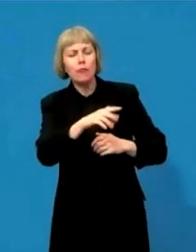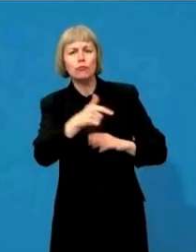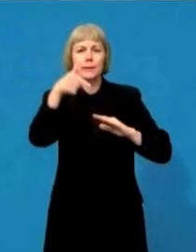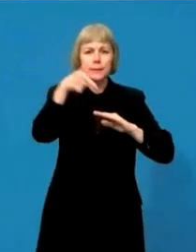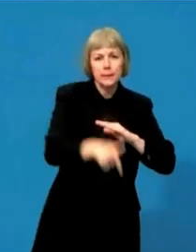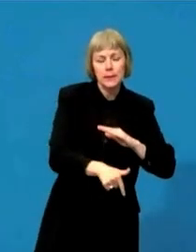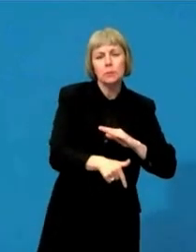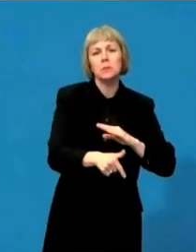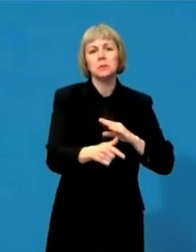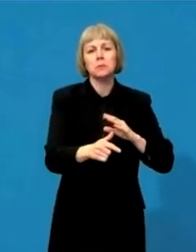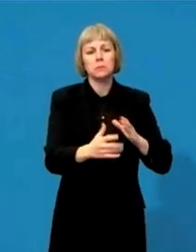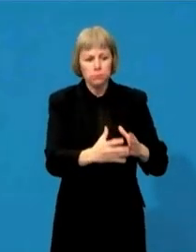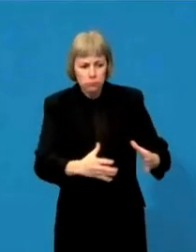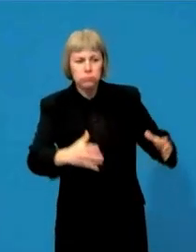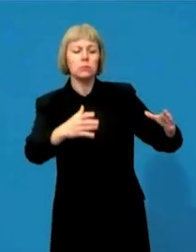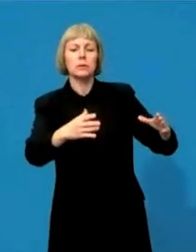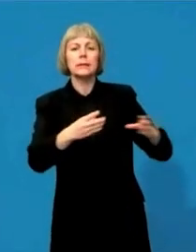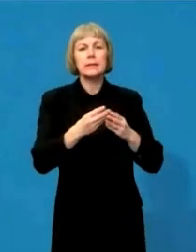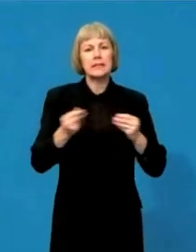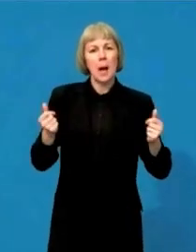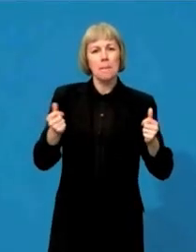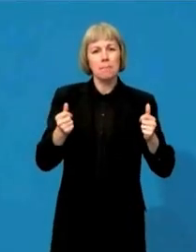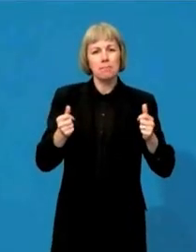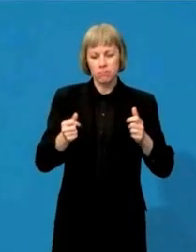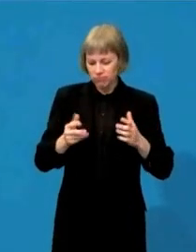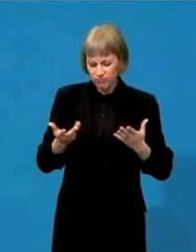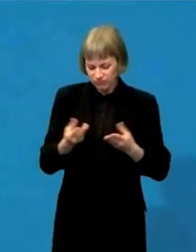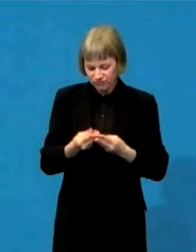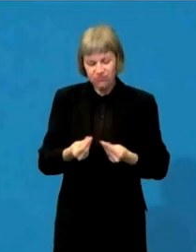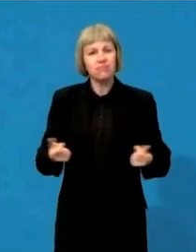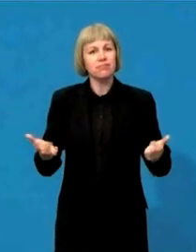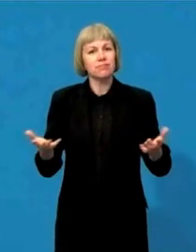But most times it's - it's not running at all.